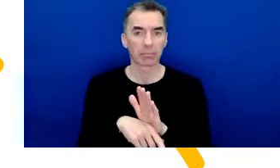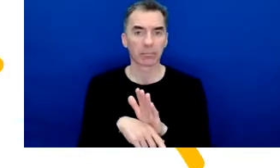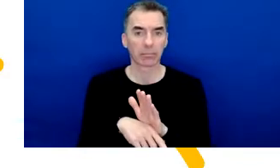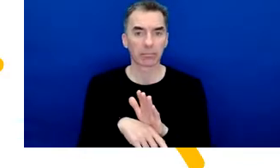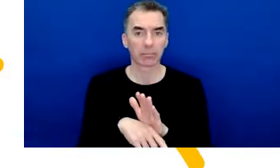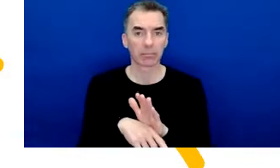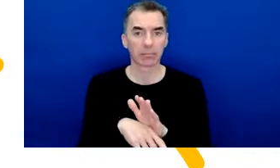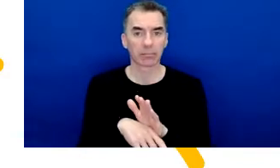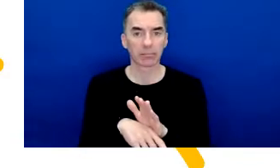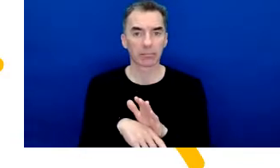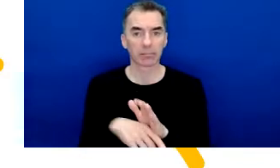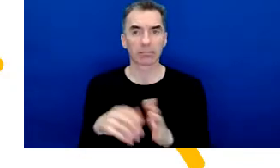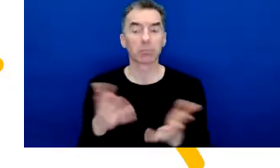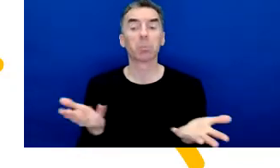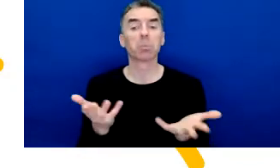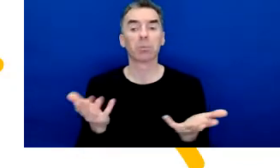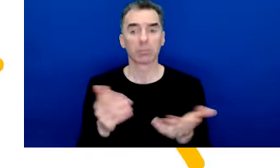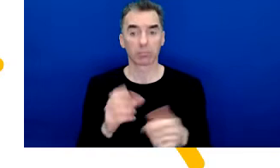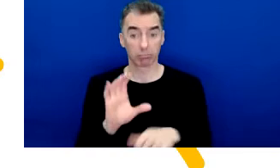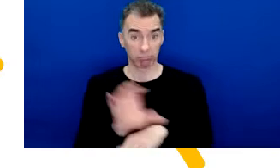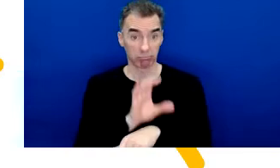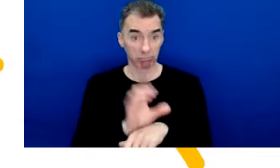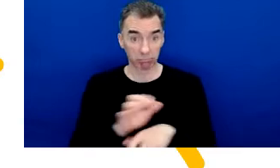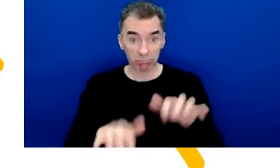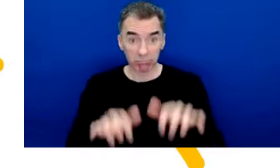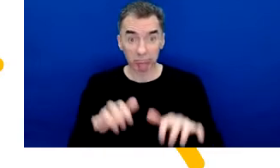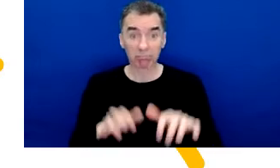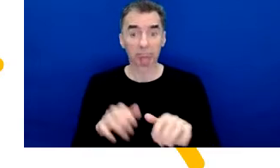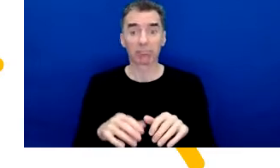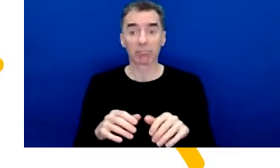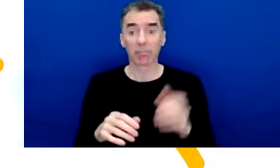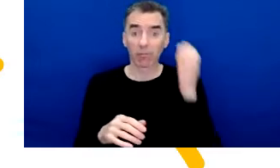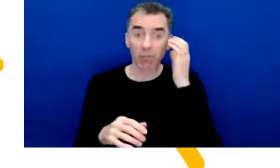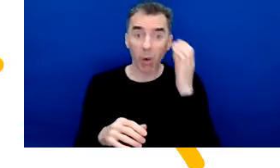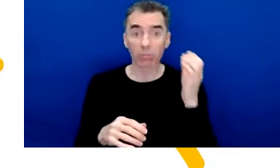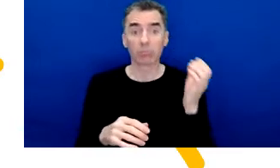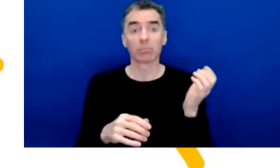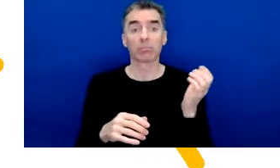specifically use of computers or cell phones, tablets, et cetera, during class time.